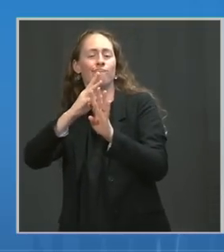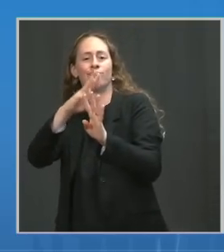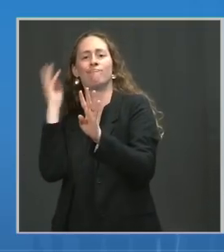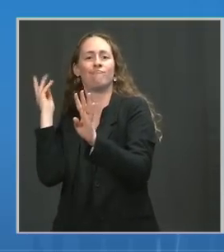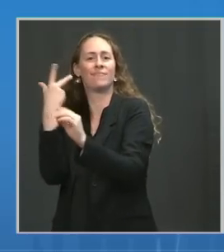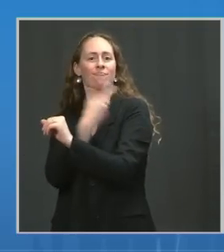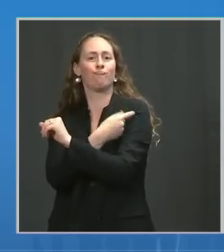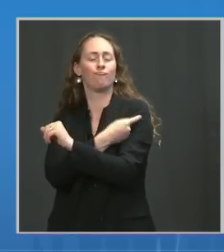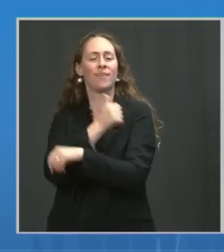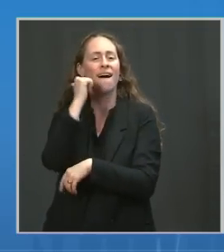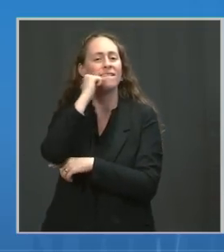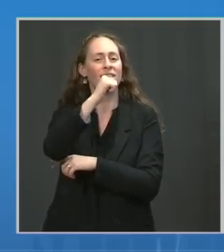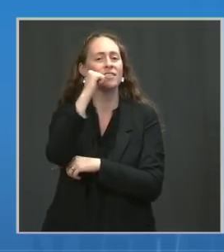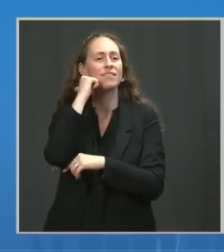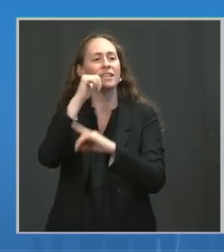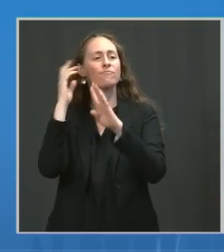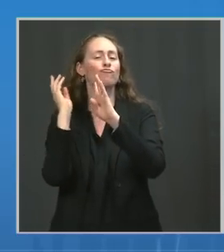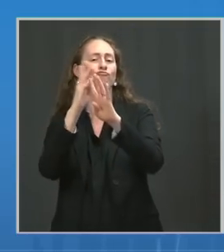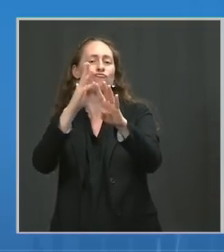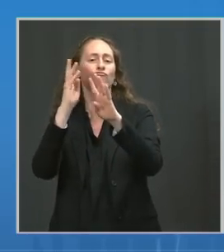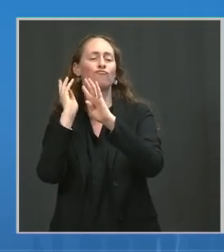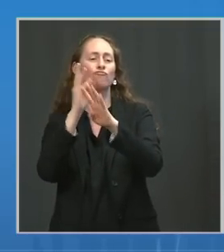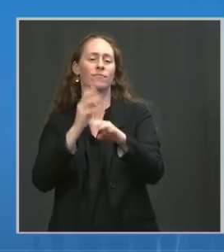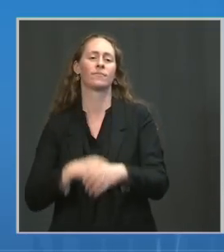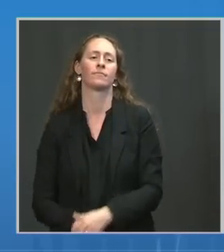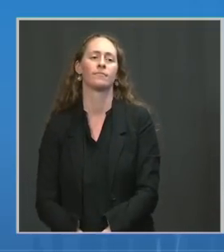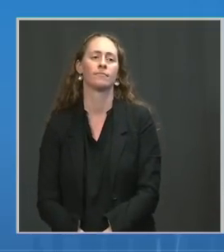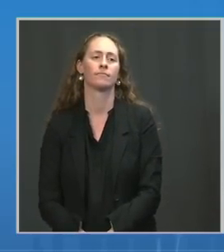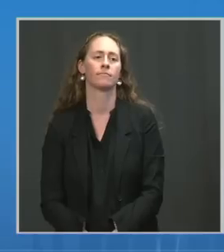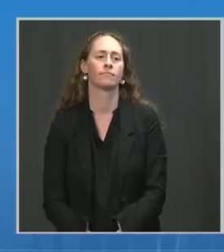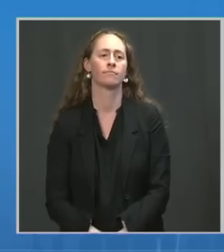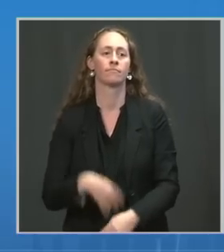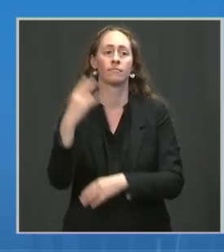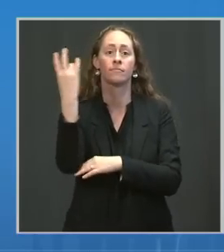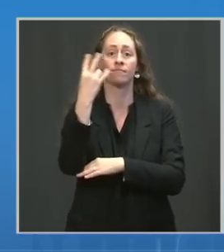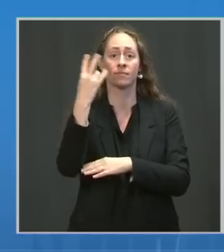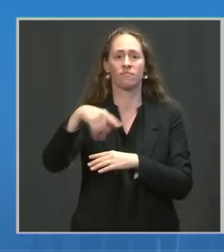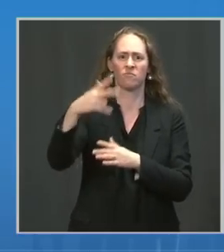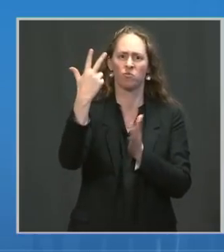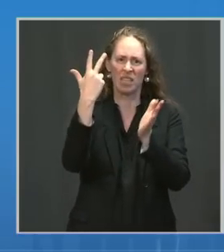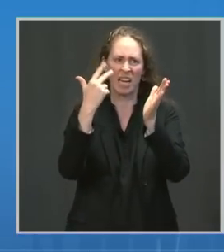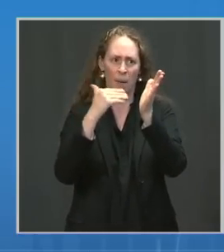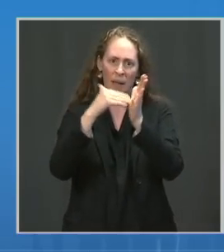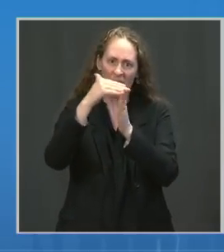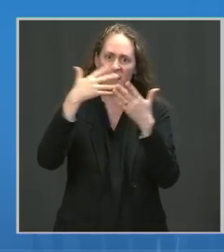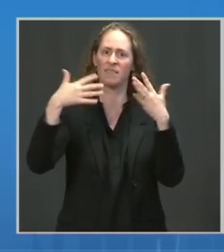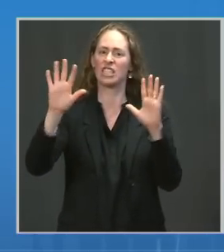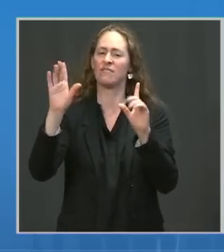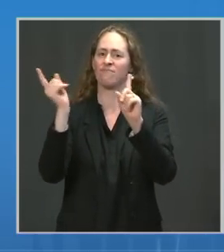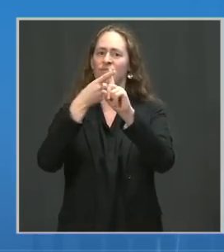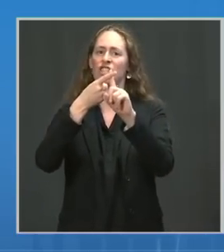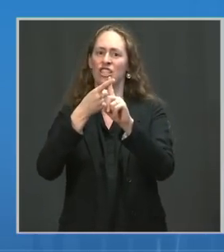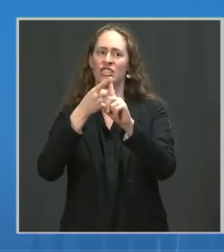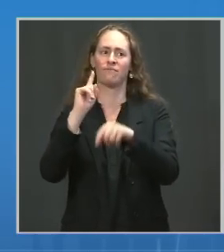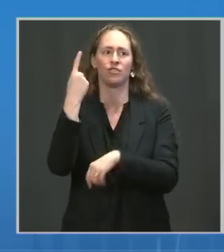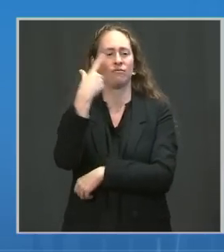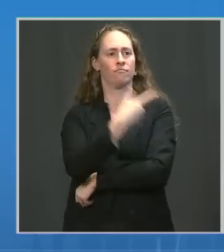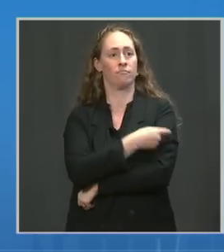In the last seven days alone, 3 million Americans have gotten their first shot. That's the highest seven-day totals since July 4th.